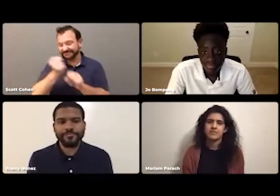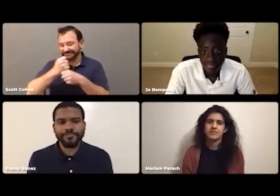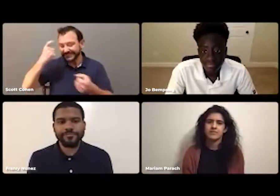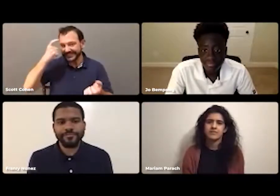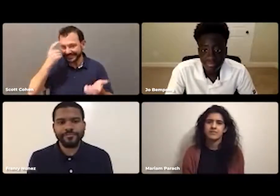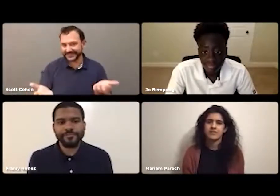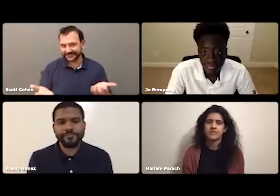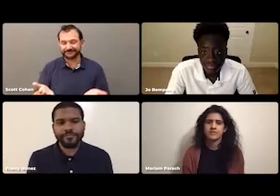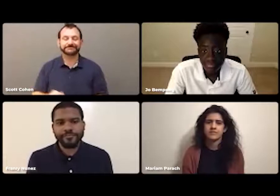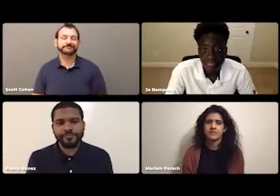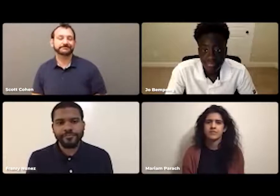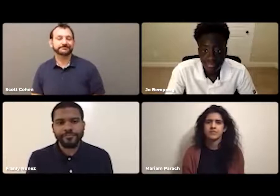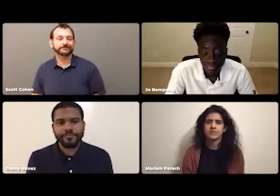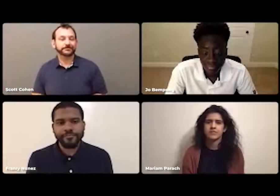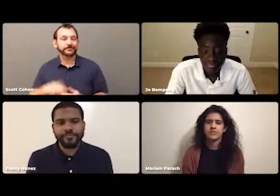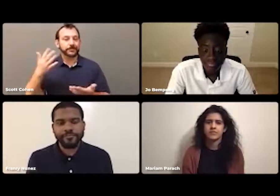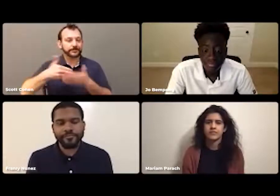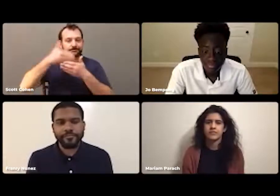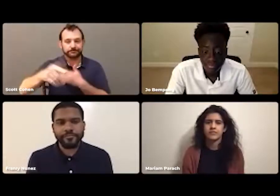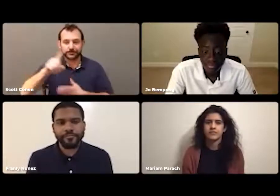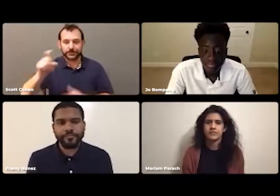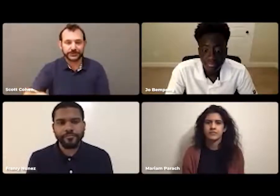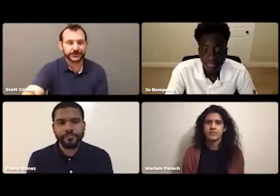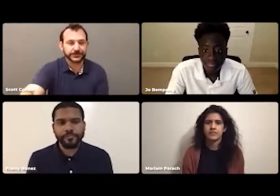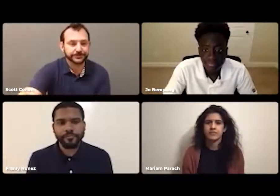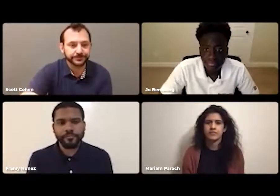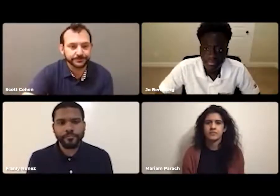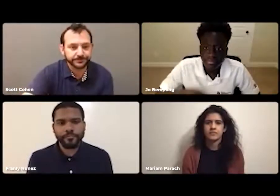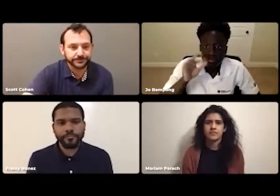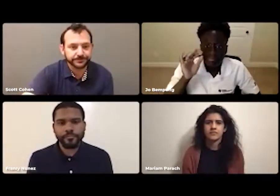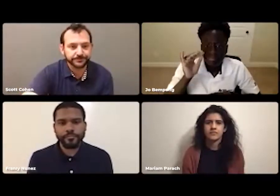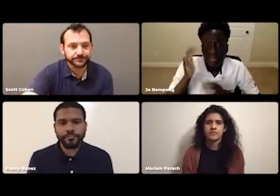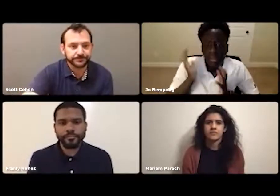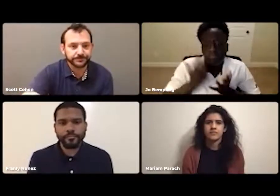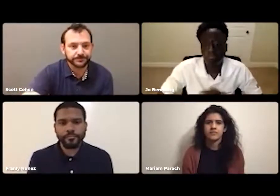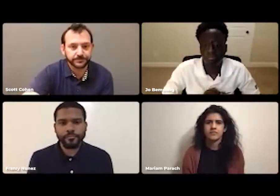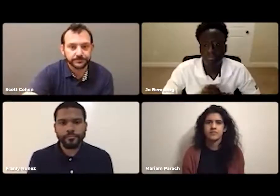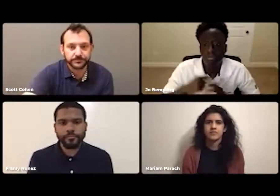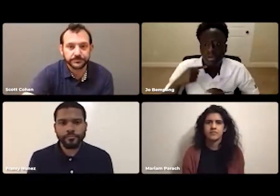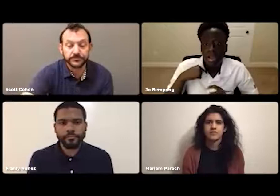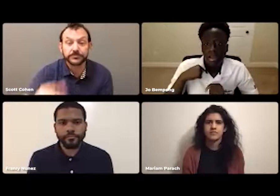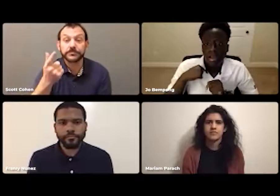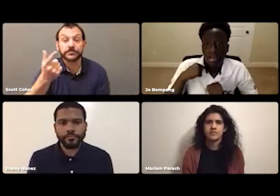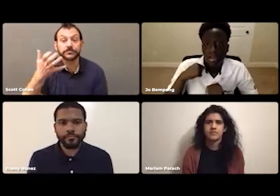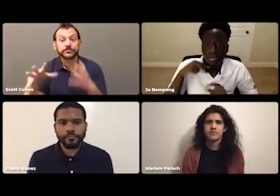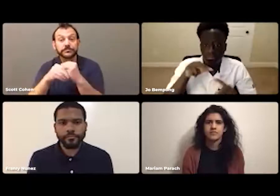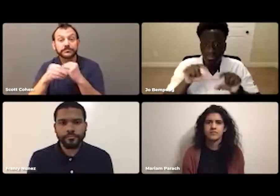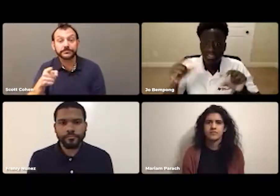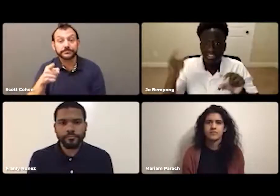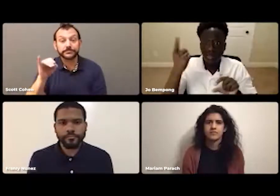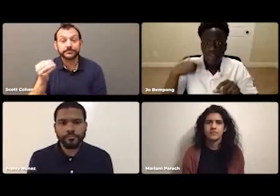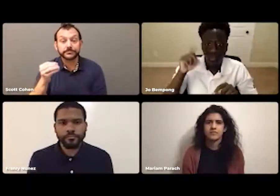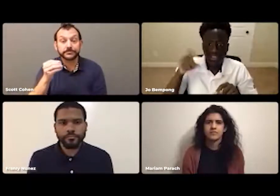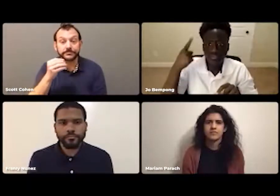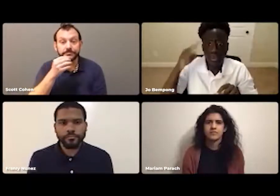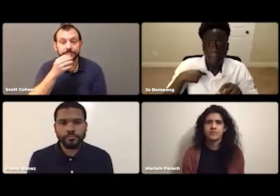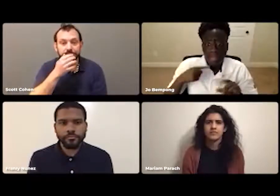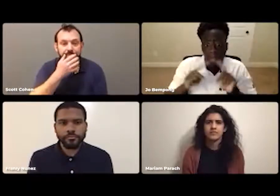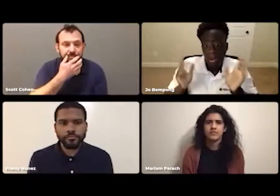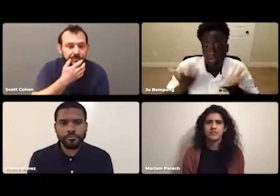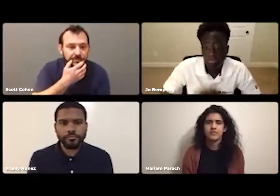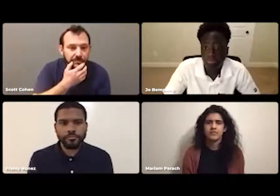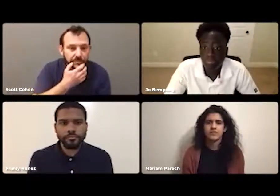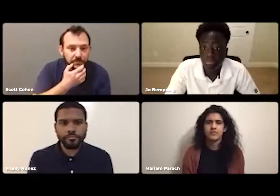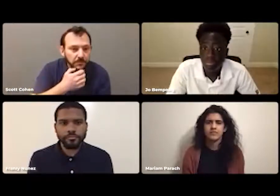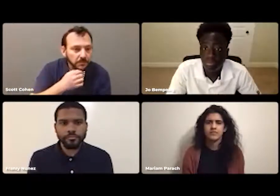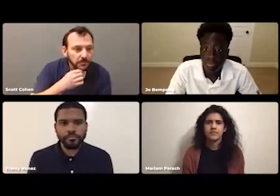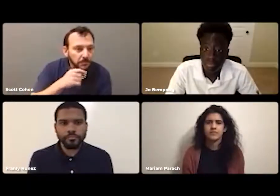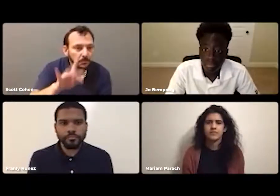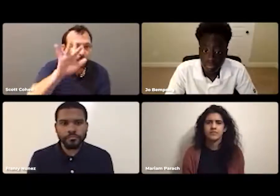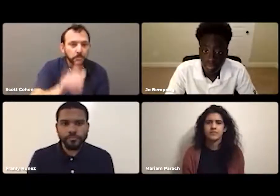I just saw in the chat someone has a question for me.